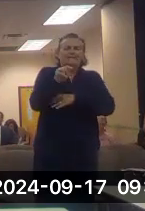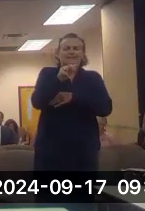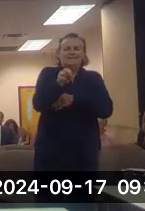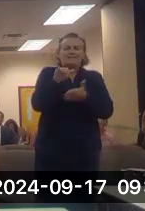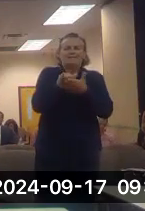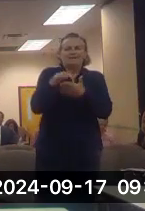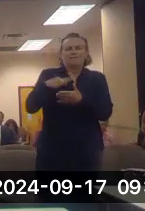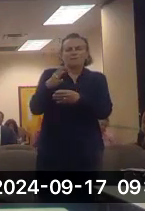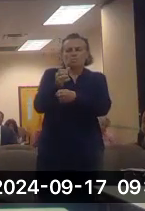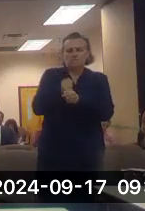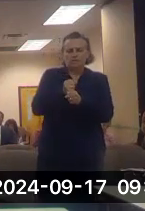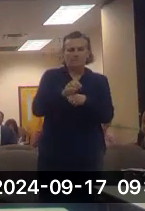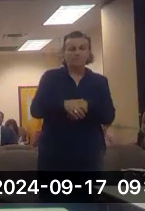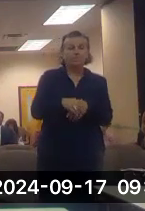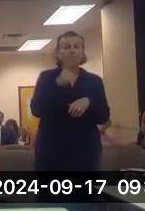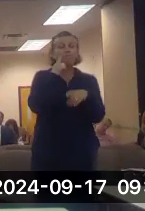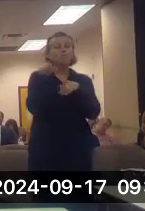Reginald Parson: remaining on private option plans.